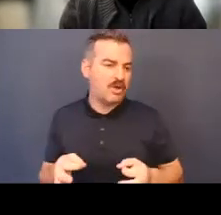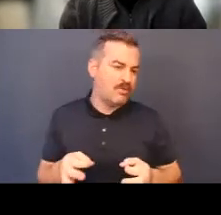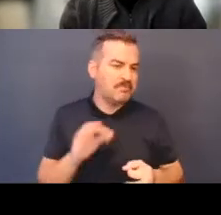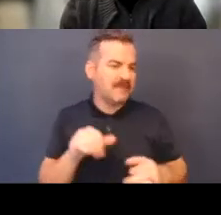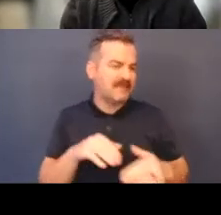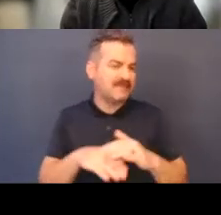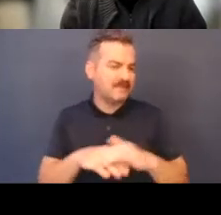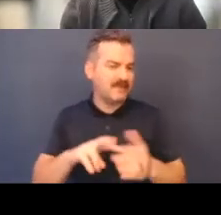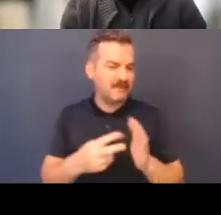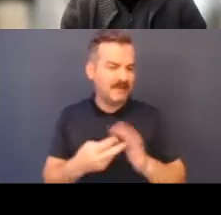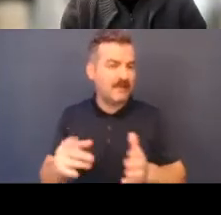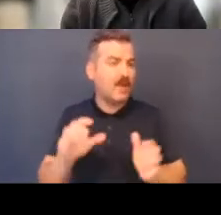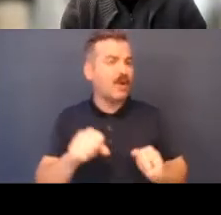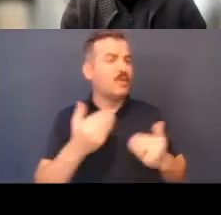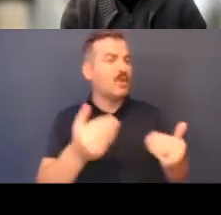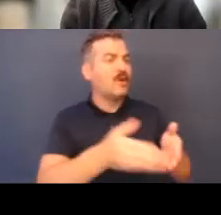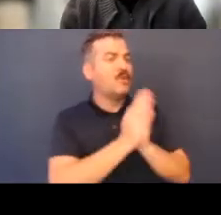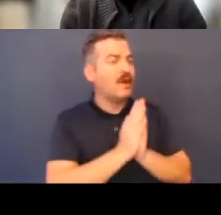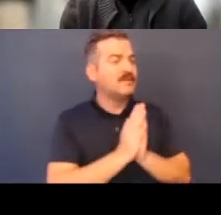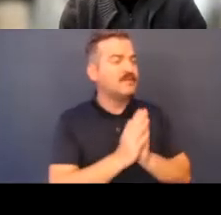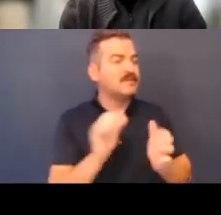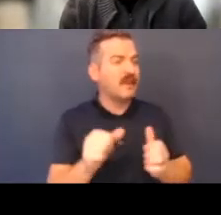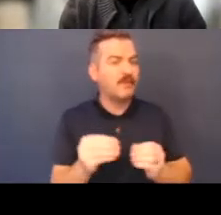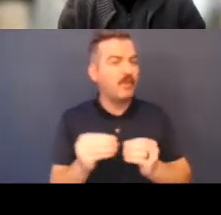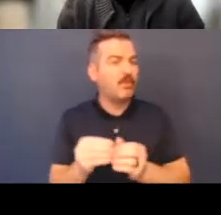and thereby request accommodations to expand the space created for and by